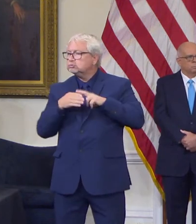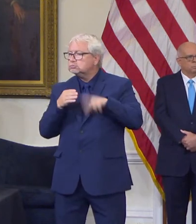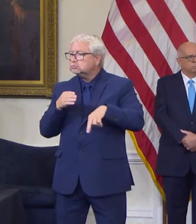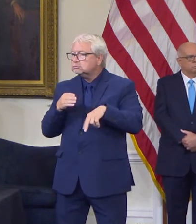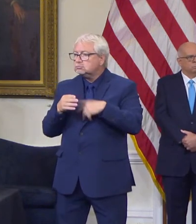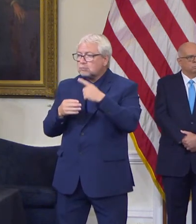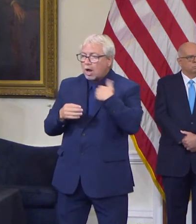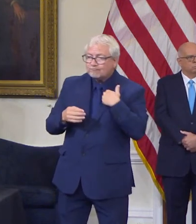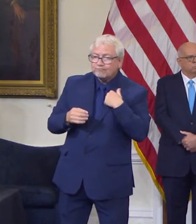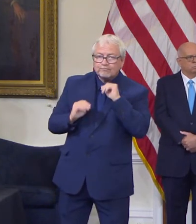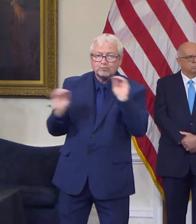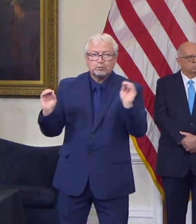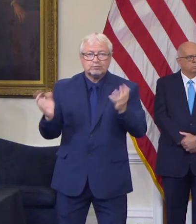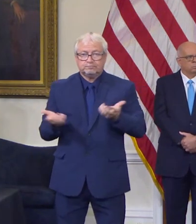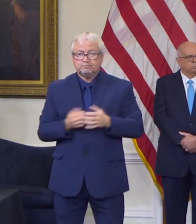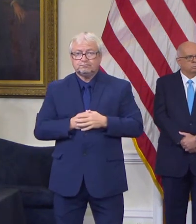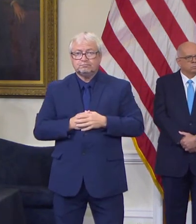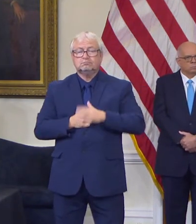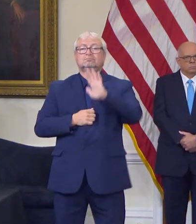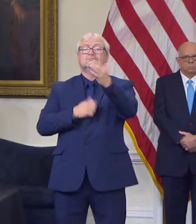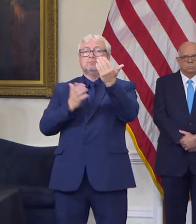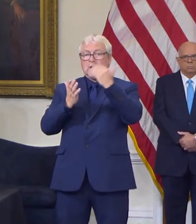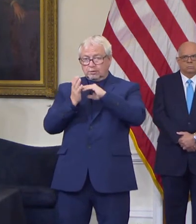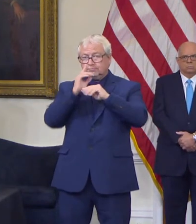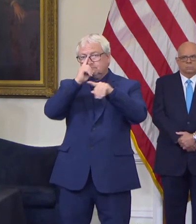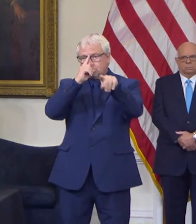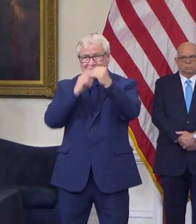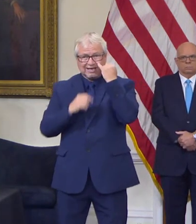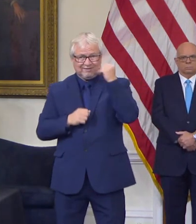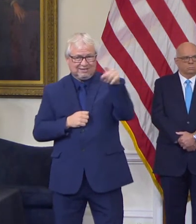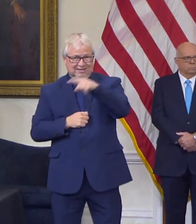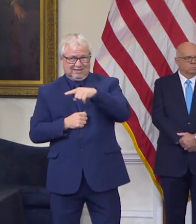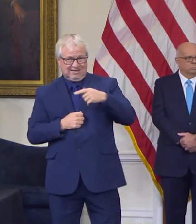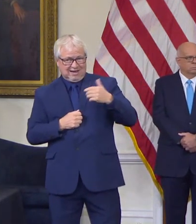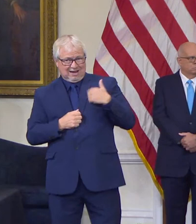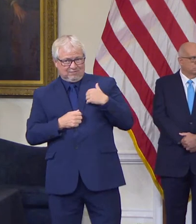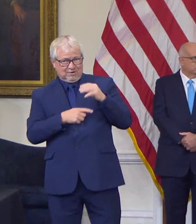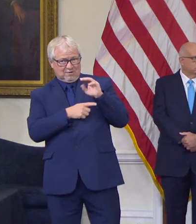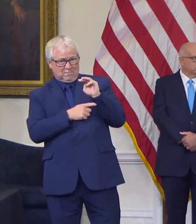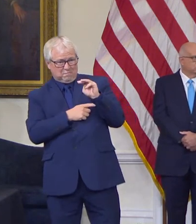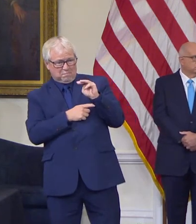If you test positive, monoclonal antibody treatment is a critical and life saving